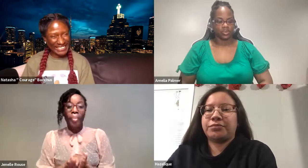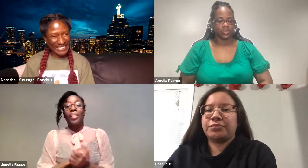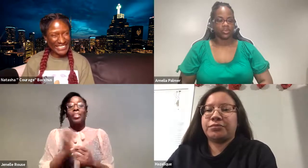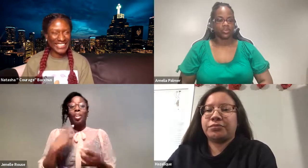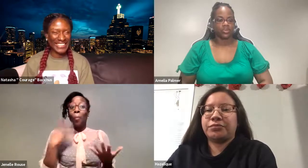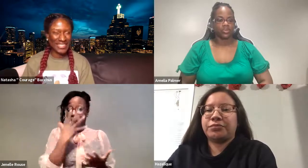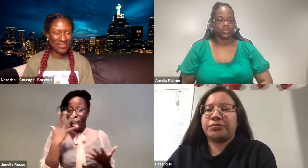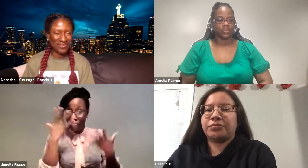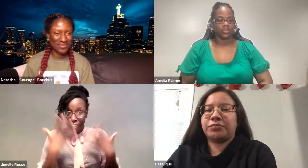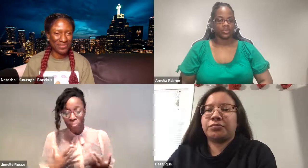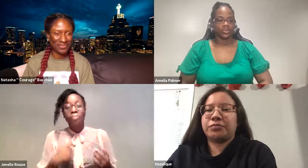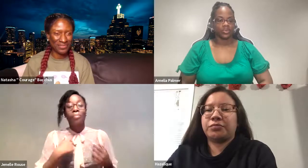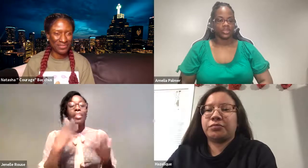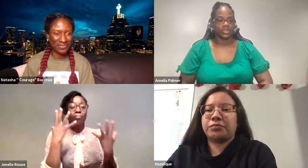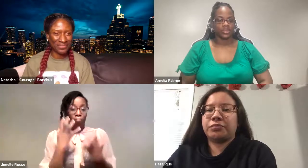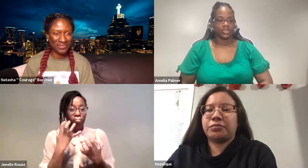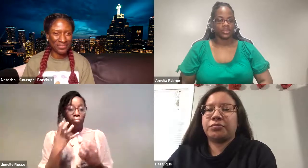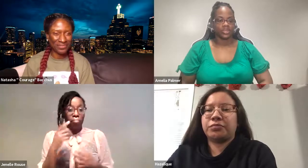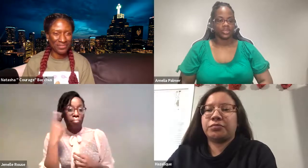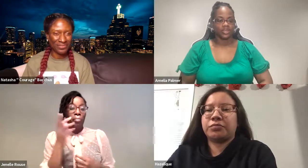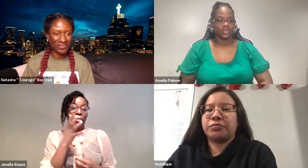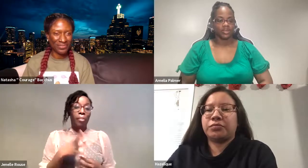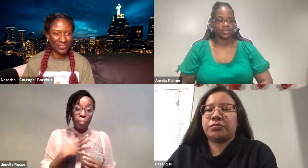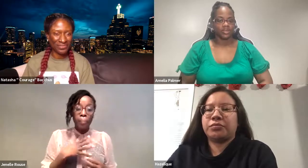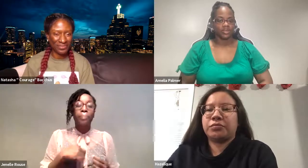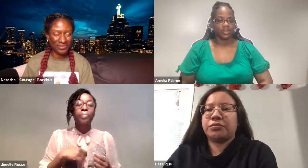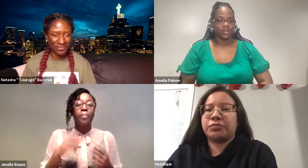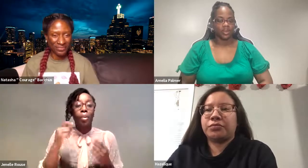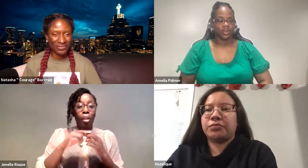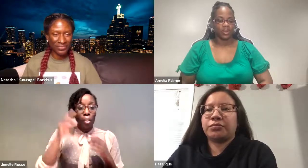this is my sign name it's a J and R on the chin, i'm going to give a visual description of myself.